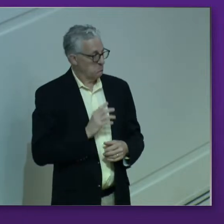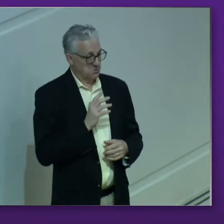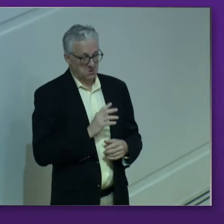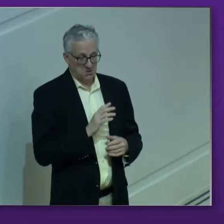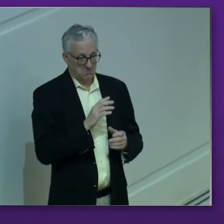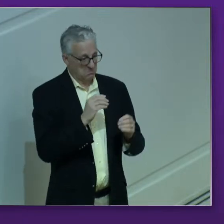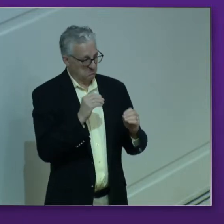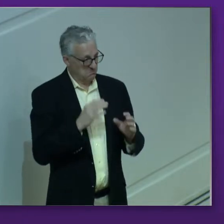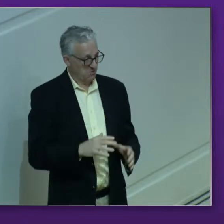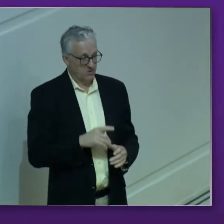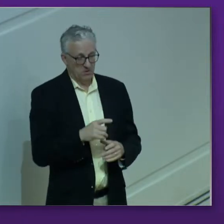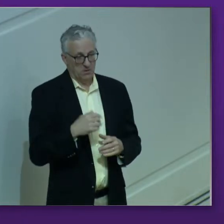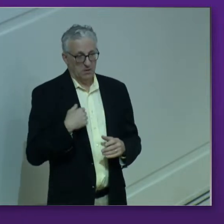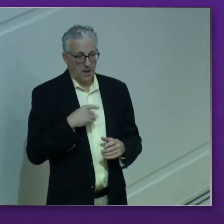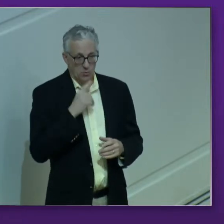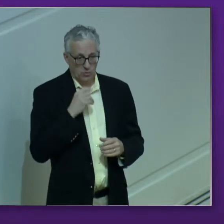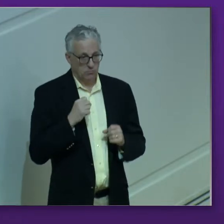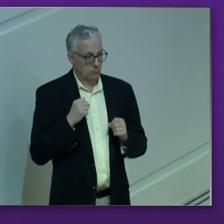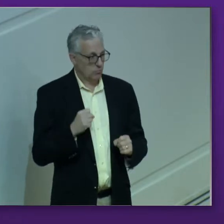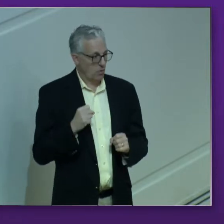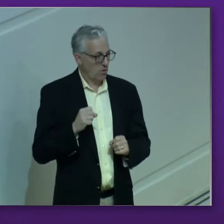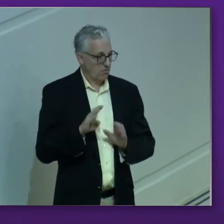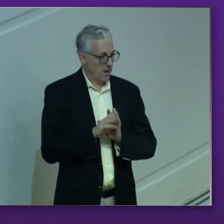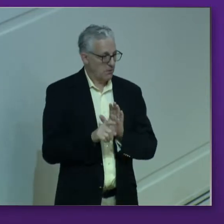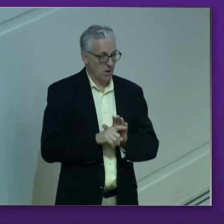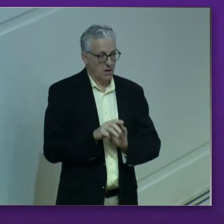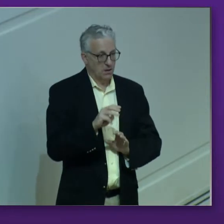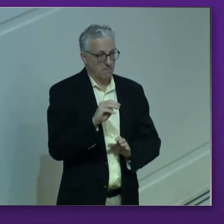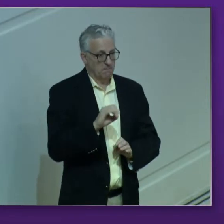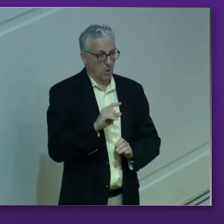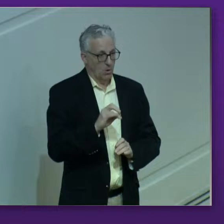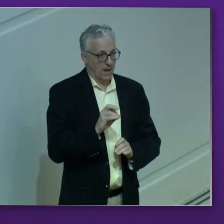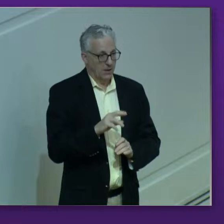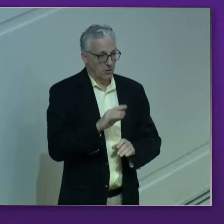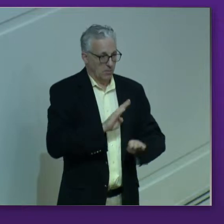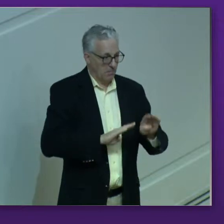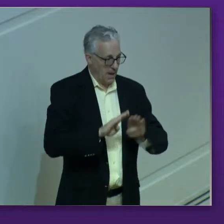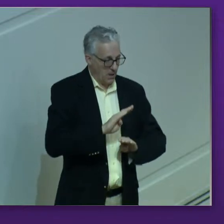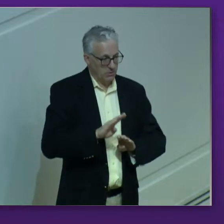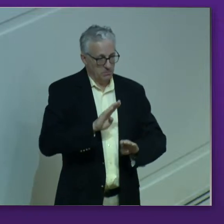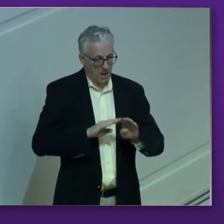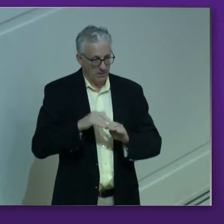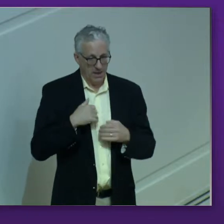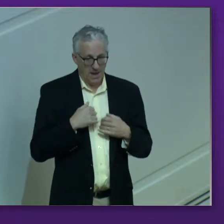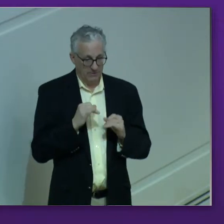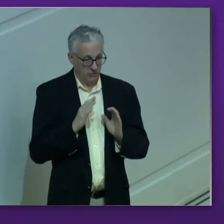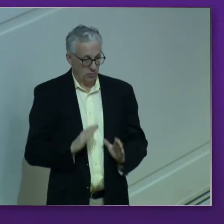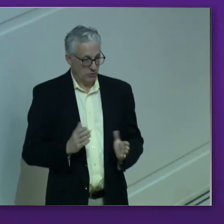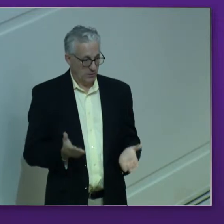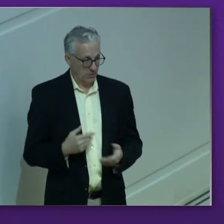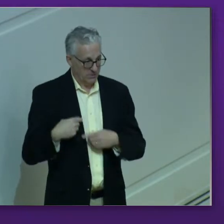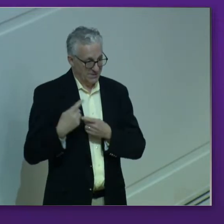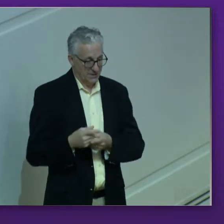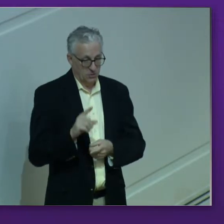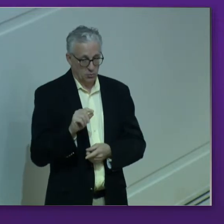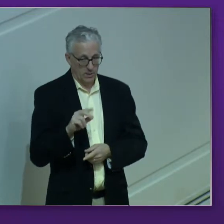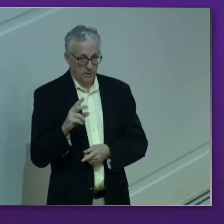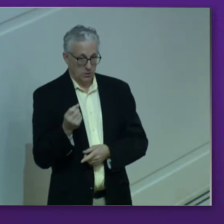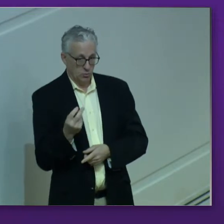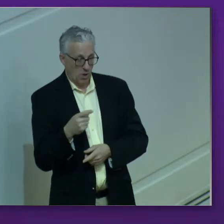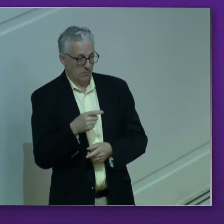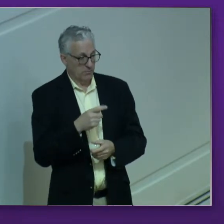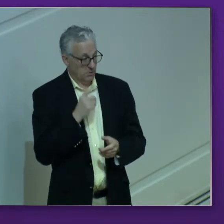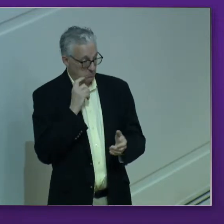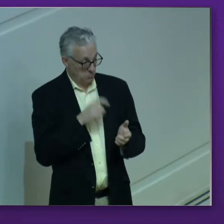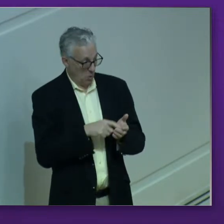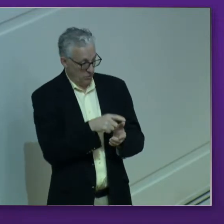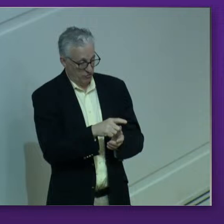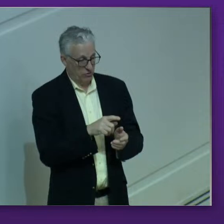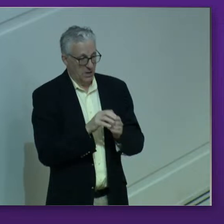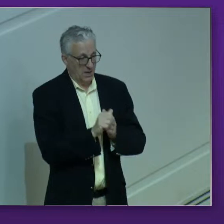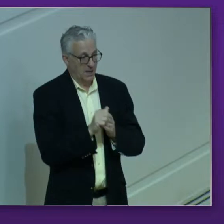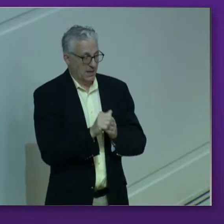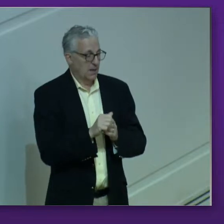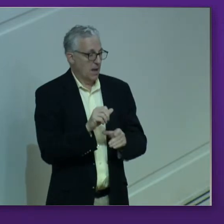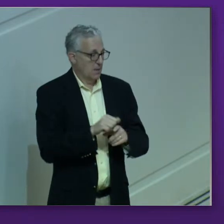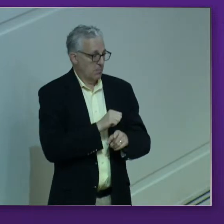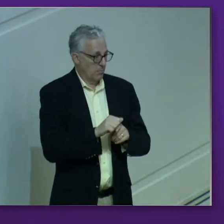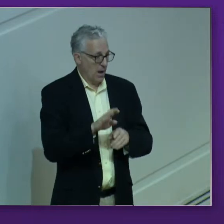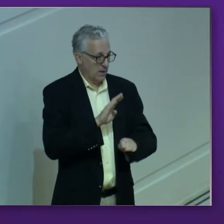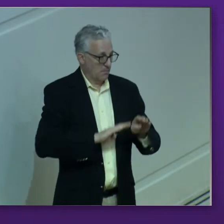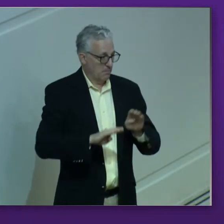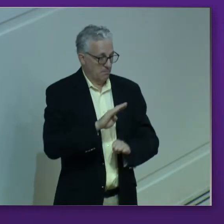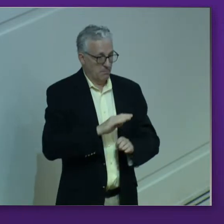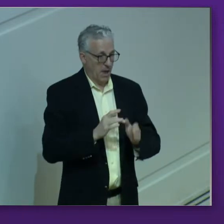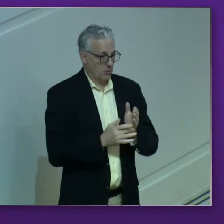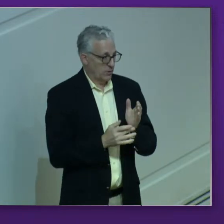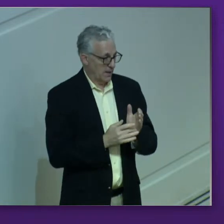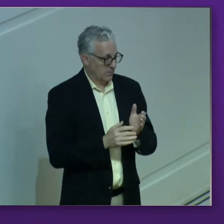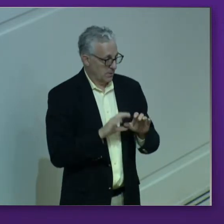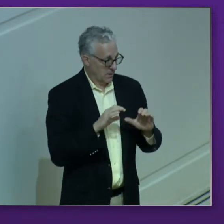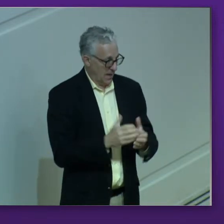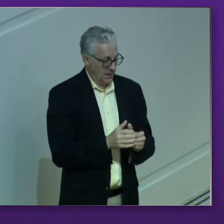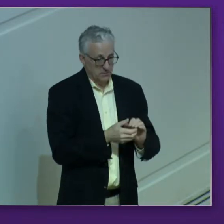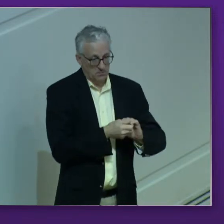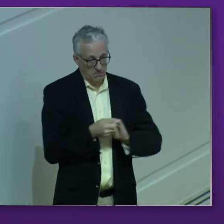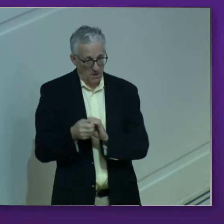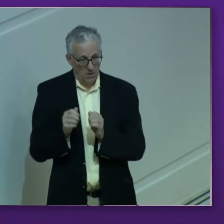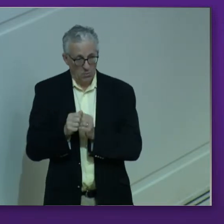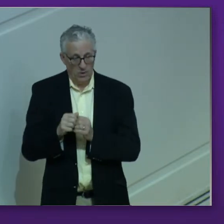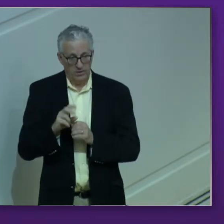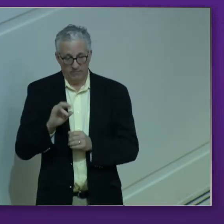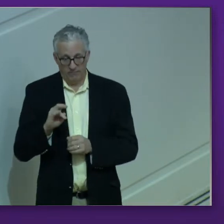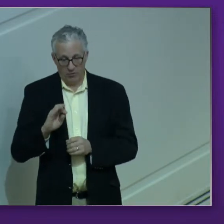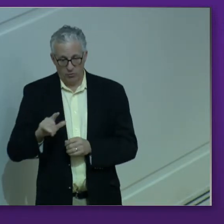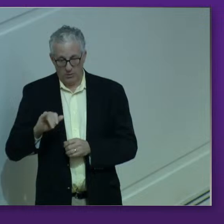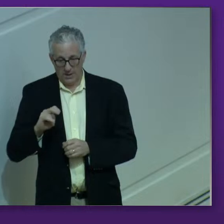[LISTING NAMES] IS A THIS